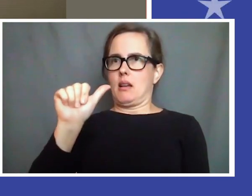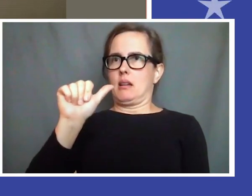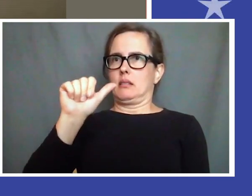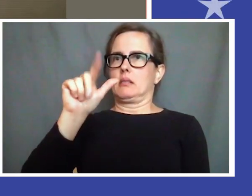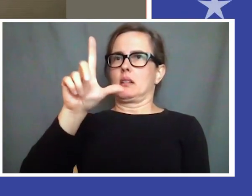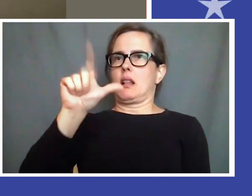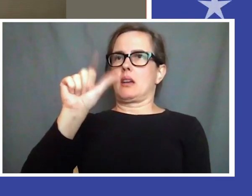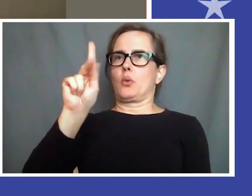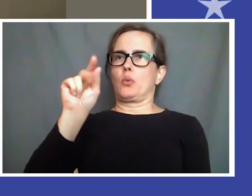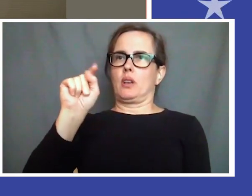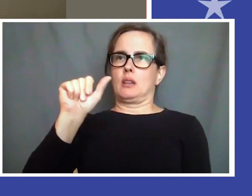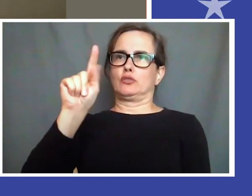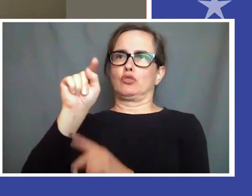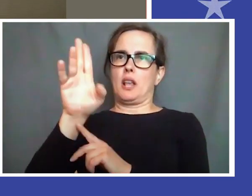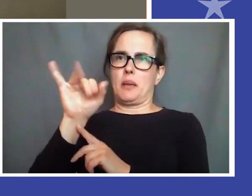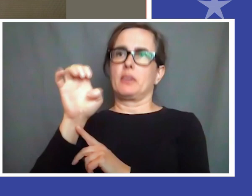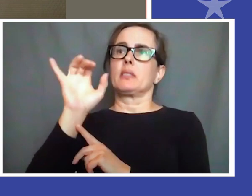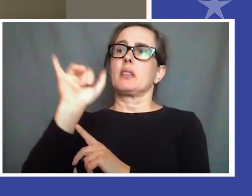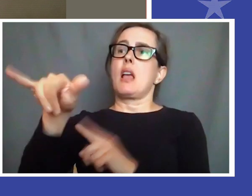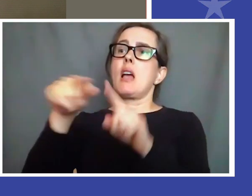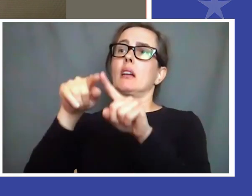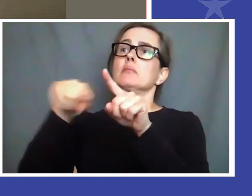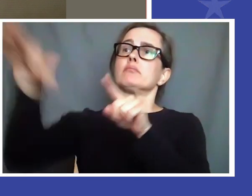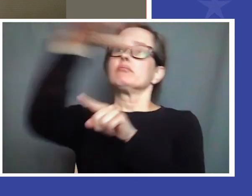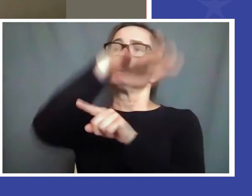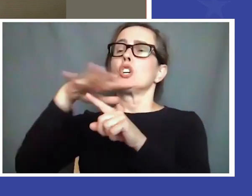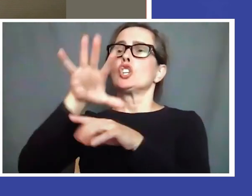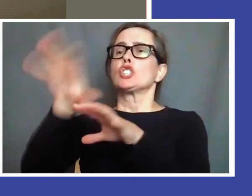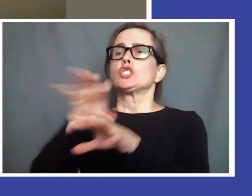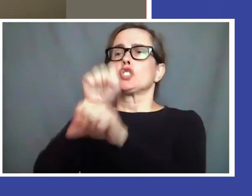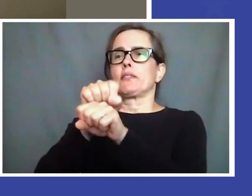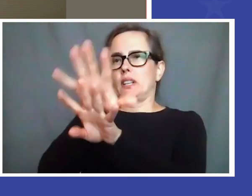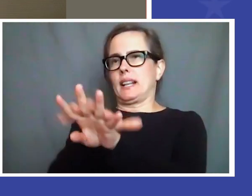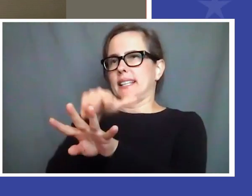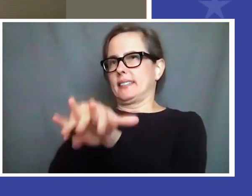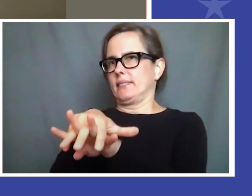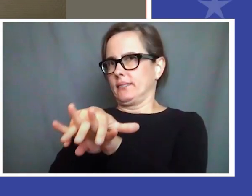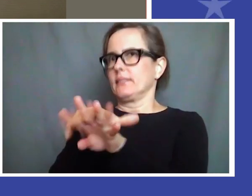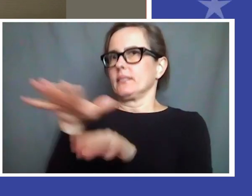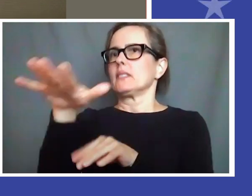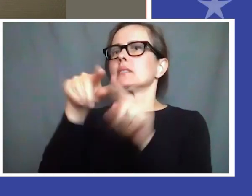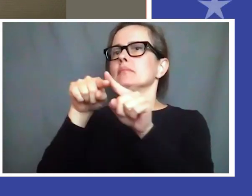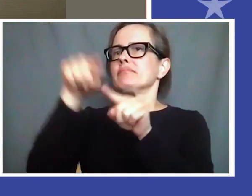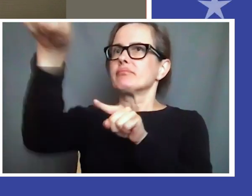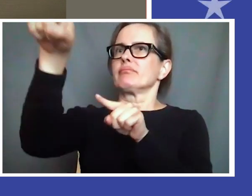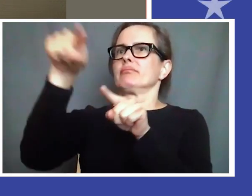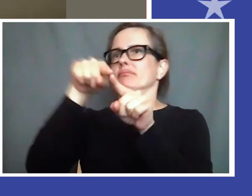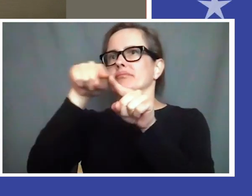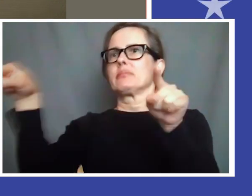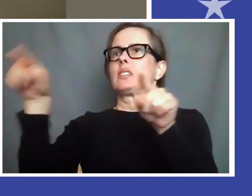of about 65 miles wide by a little over 100 miles long.